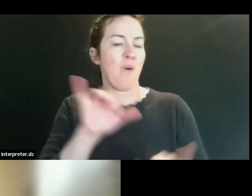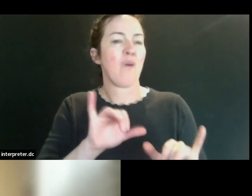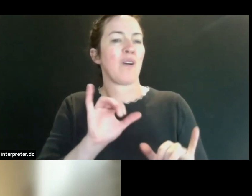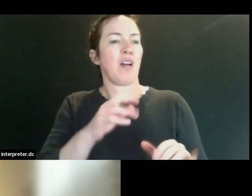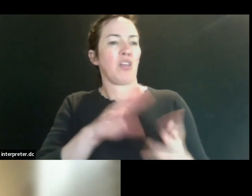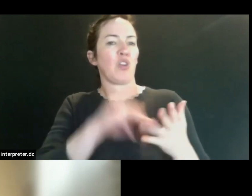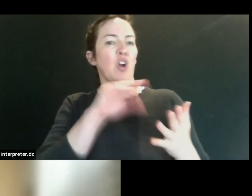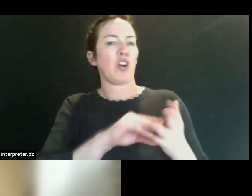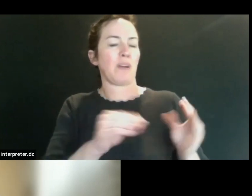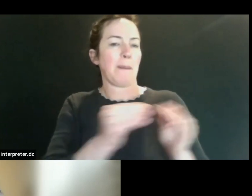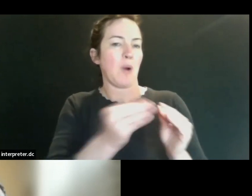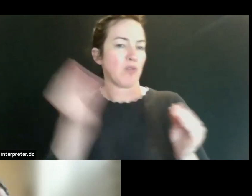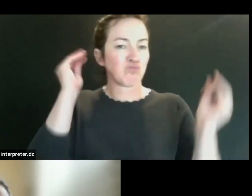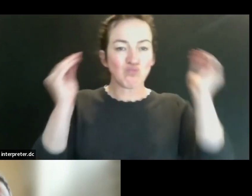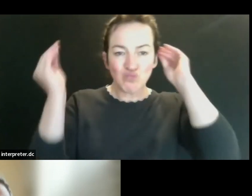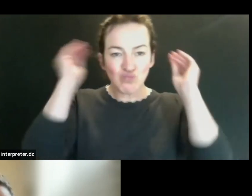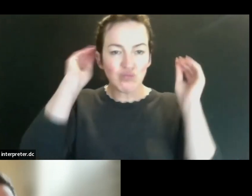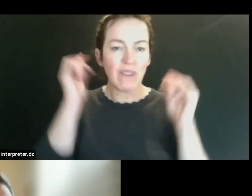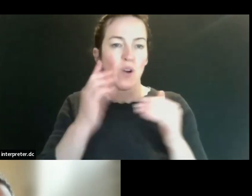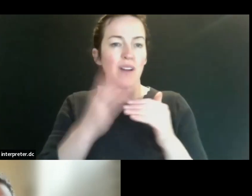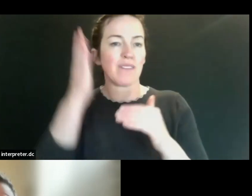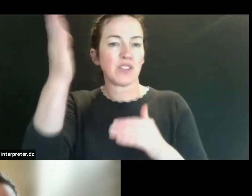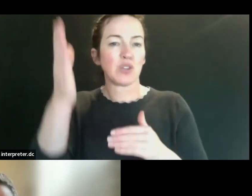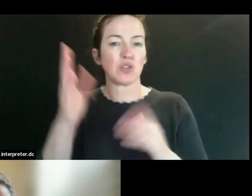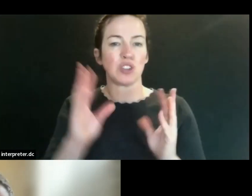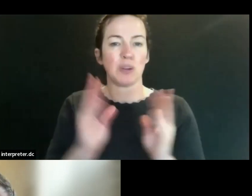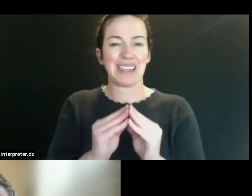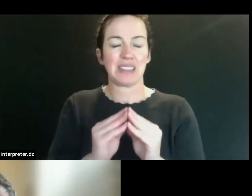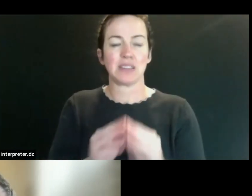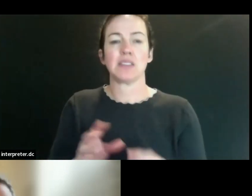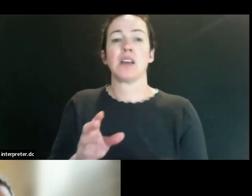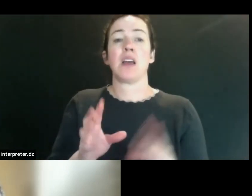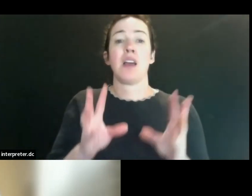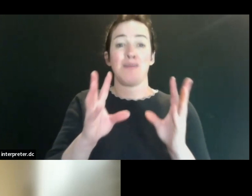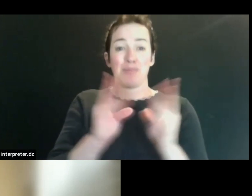it's not…it's not just taking a in person meeting, and you know, adding it to Zoom.